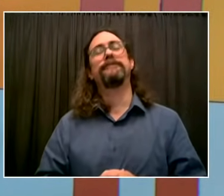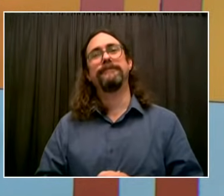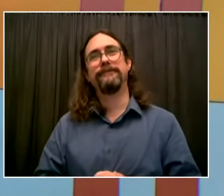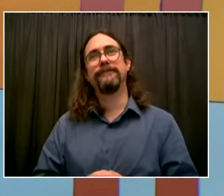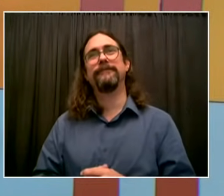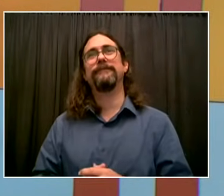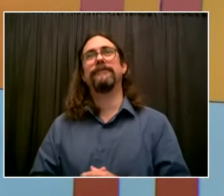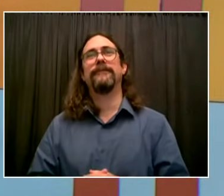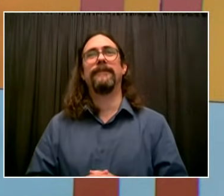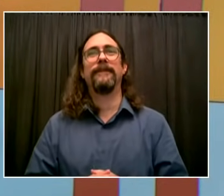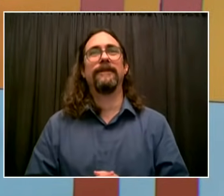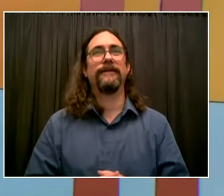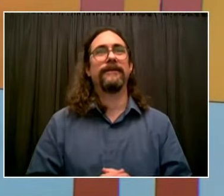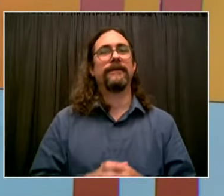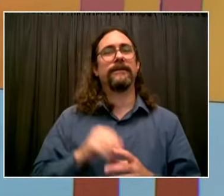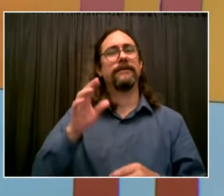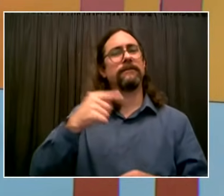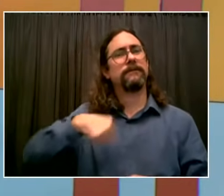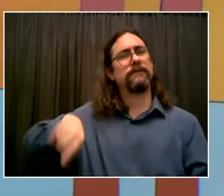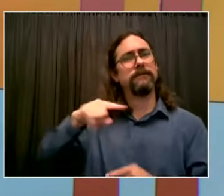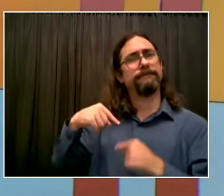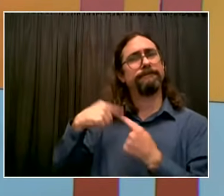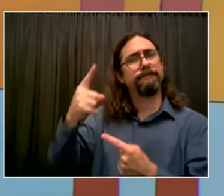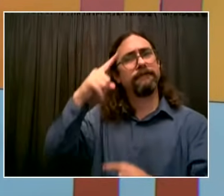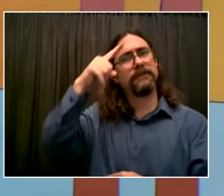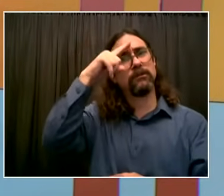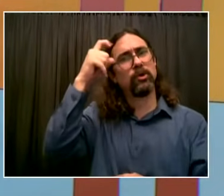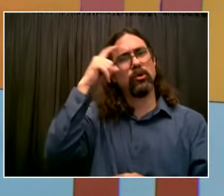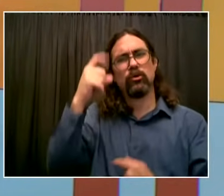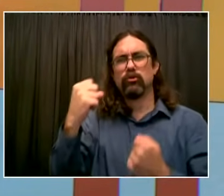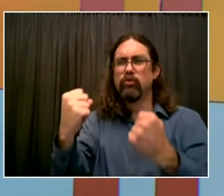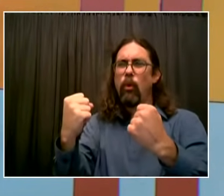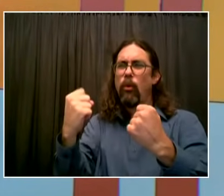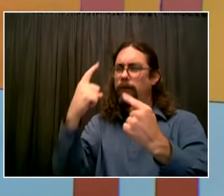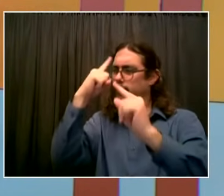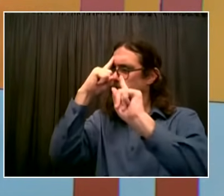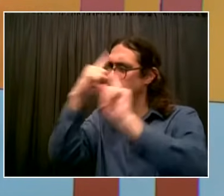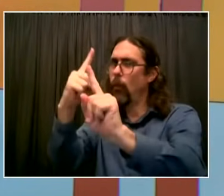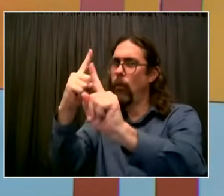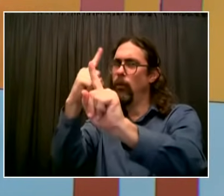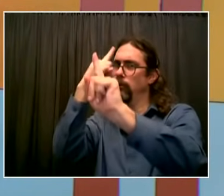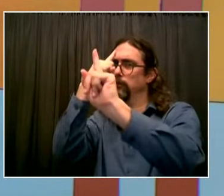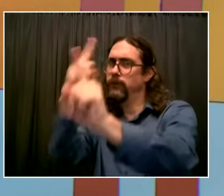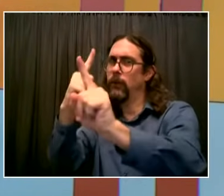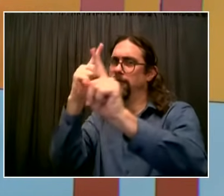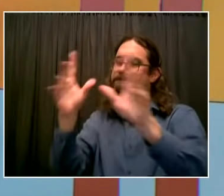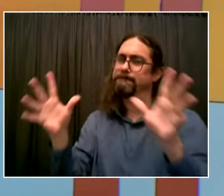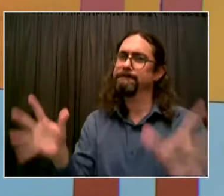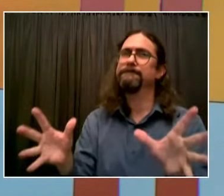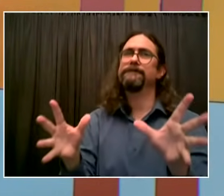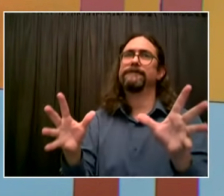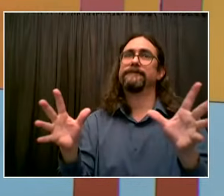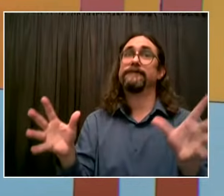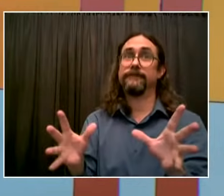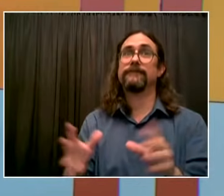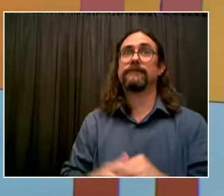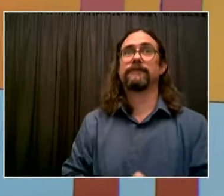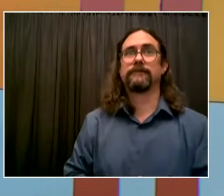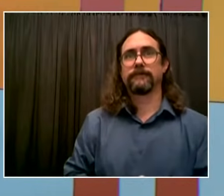DIFFERENCE. NOW WE■ç SET A VERY BOLD COURSE OVER THE SUMMER. WEA SID WE'RE GOING TO SHPU THE SPECTRUM, WE'RE GOING TO DO